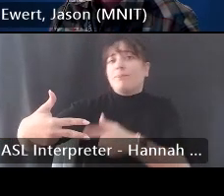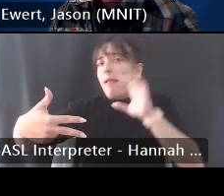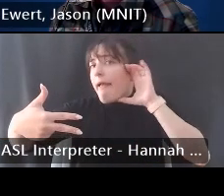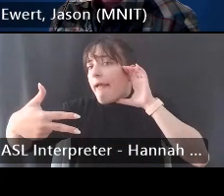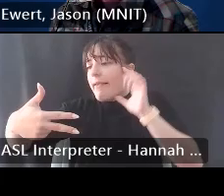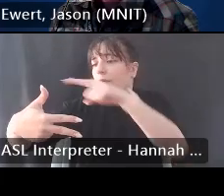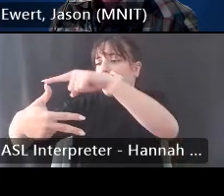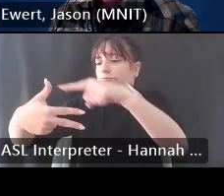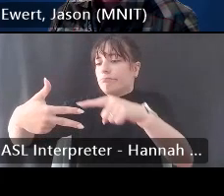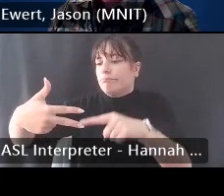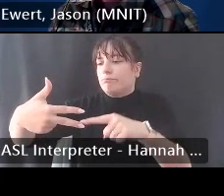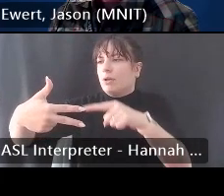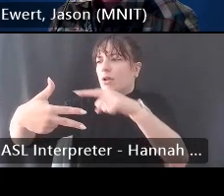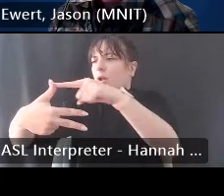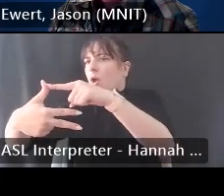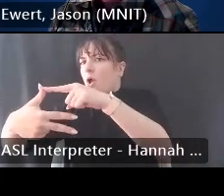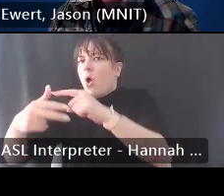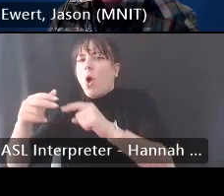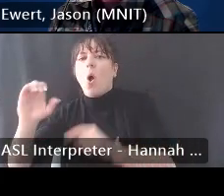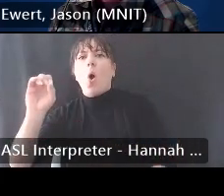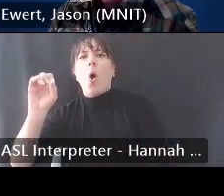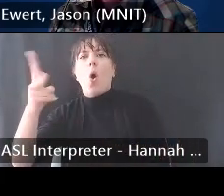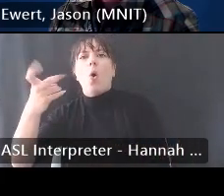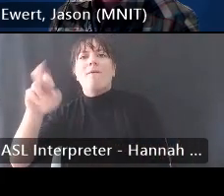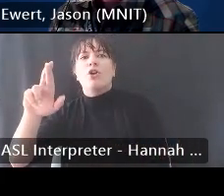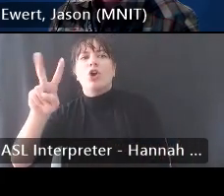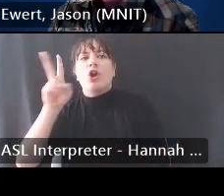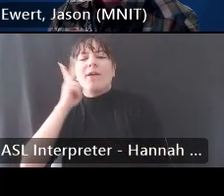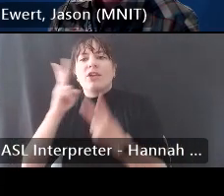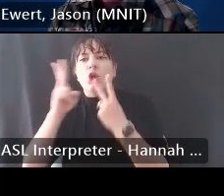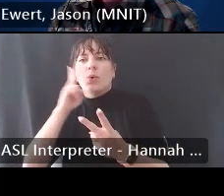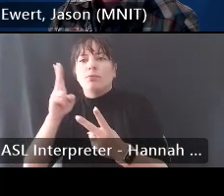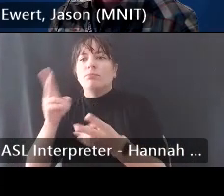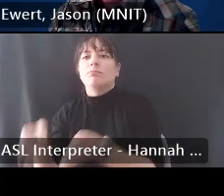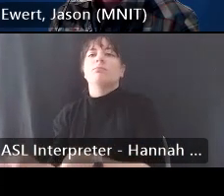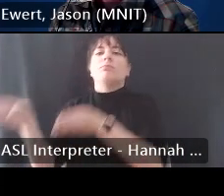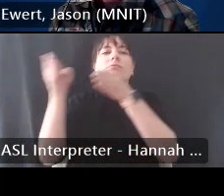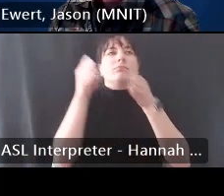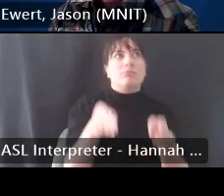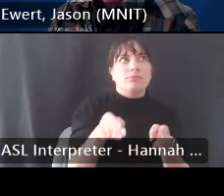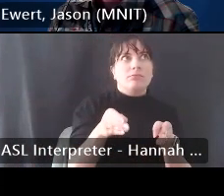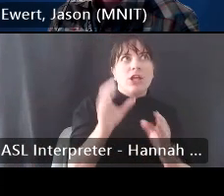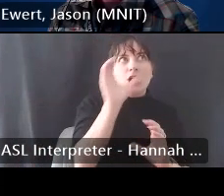Search results, tab two of three. Search results-- Buffer tool, tab three of three. and buffer.